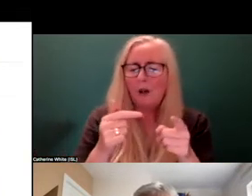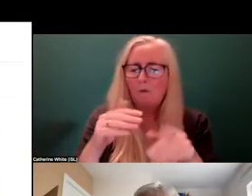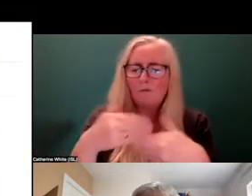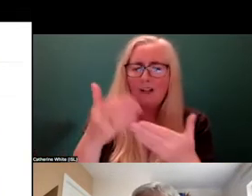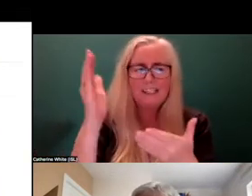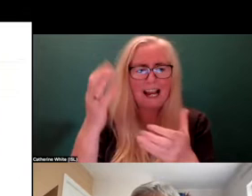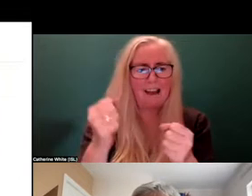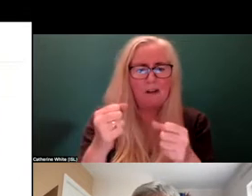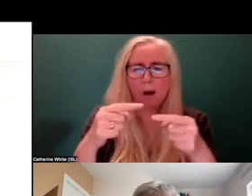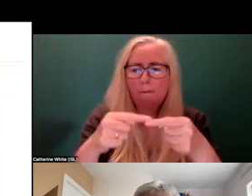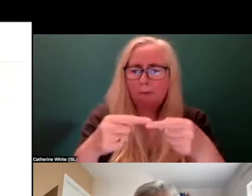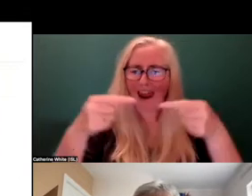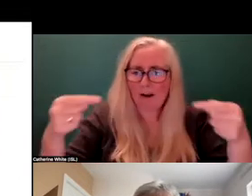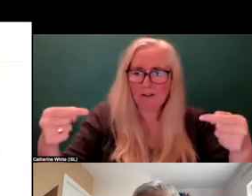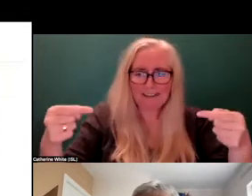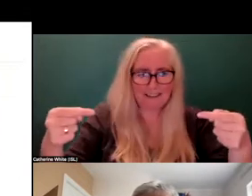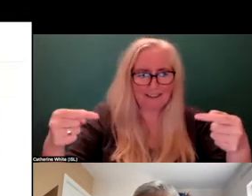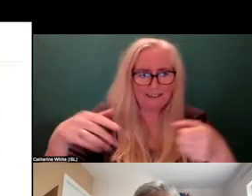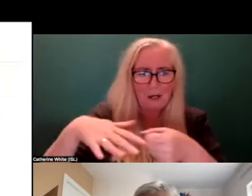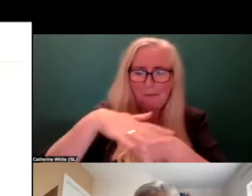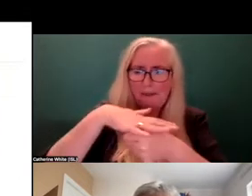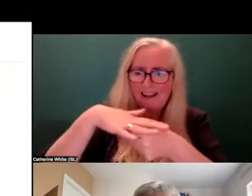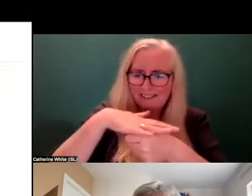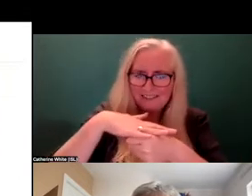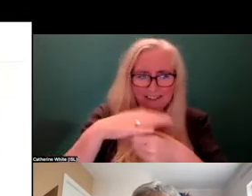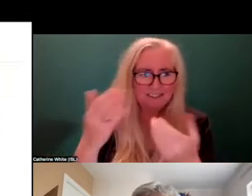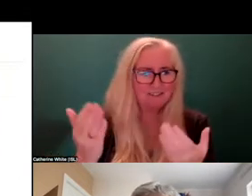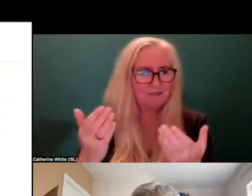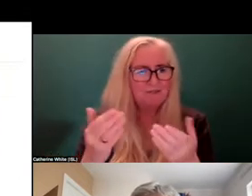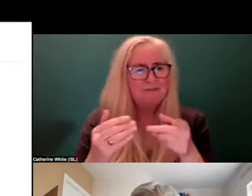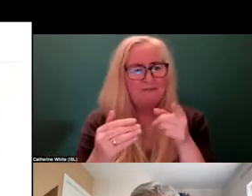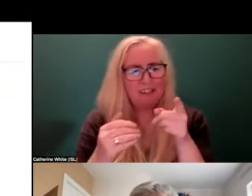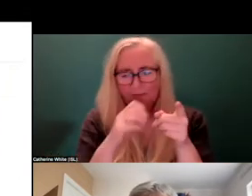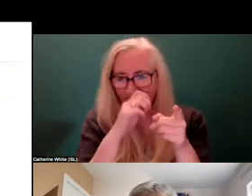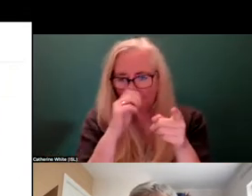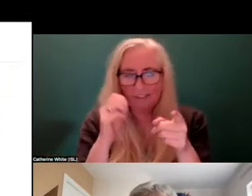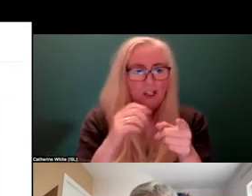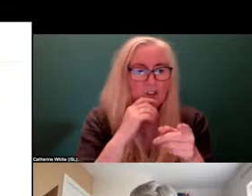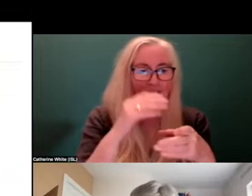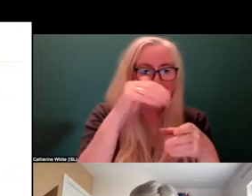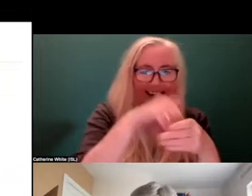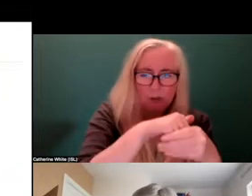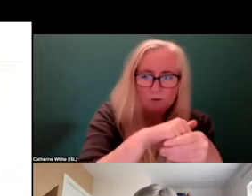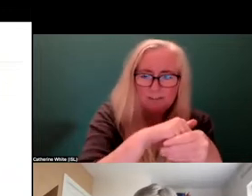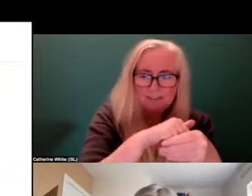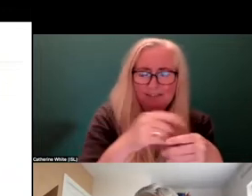presentation in the idea of polarities of place, and that of inclusivity and isolation.